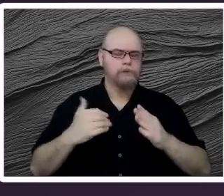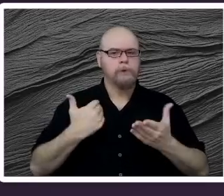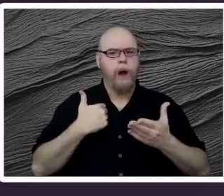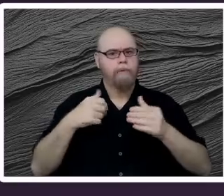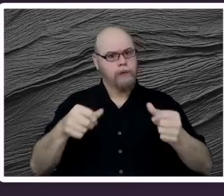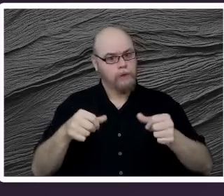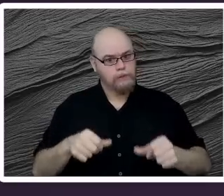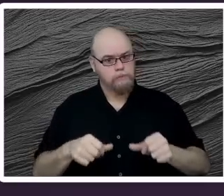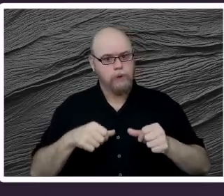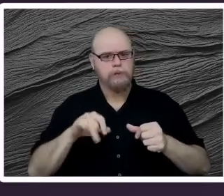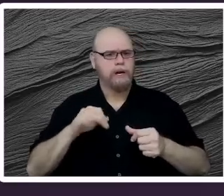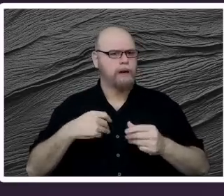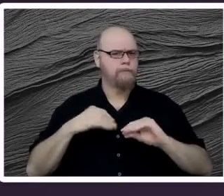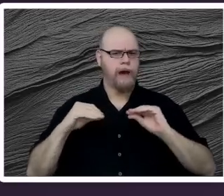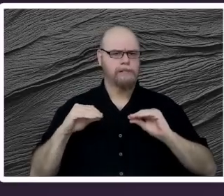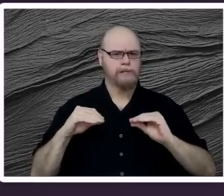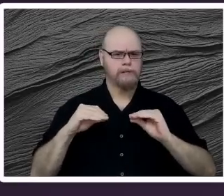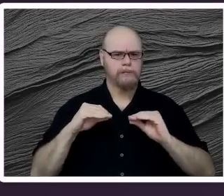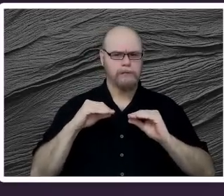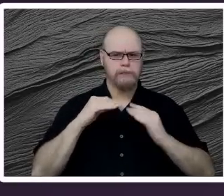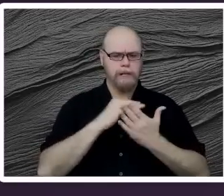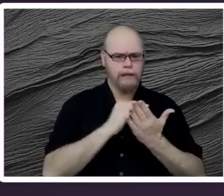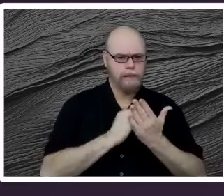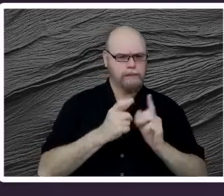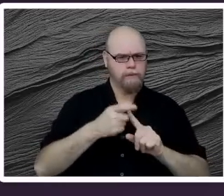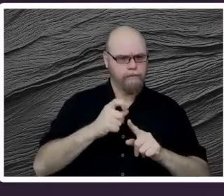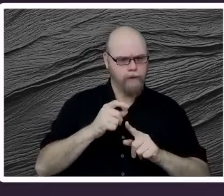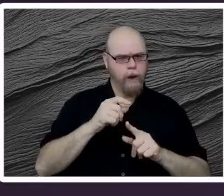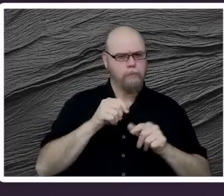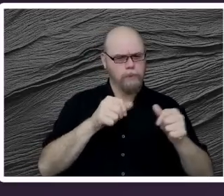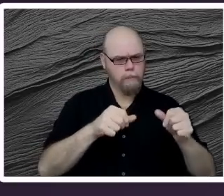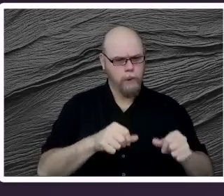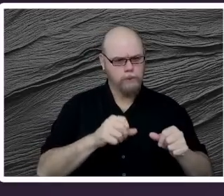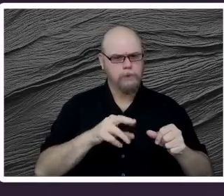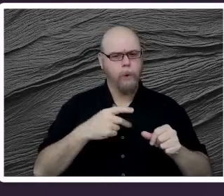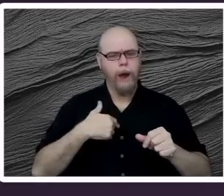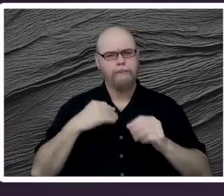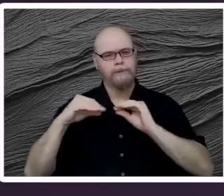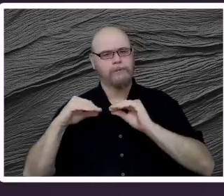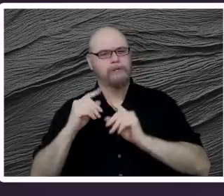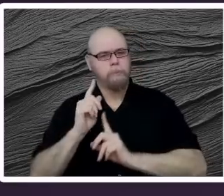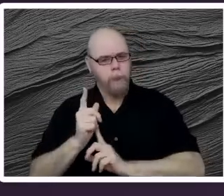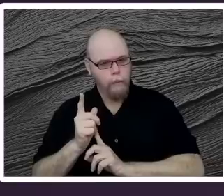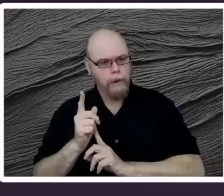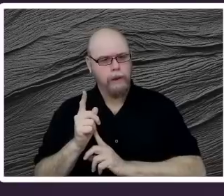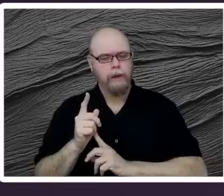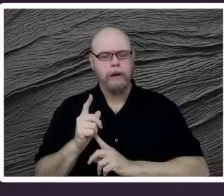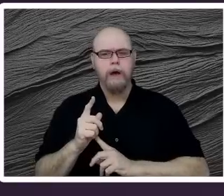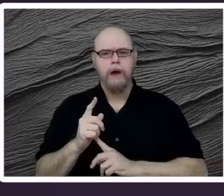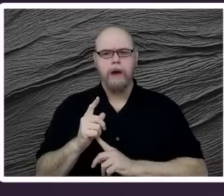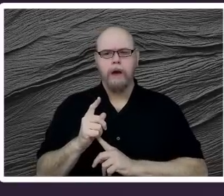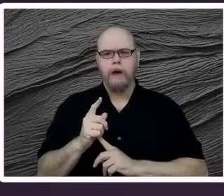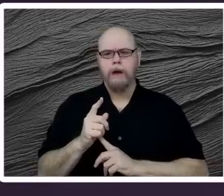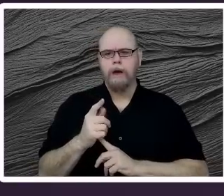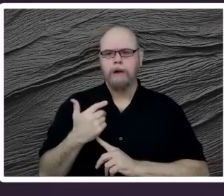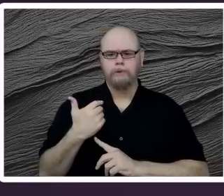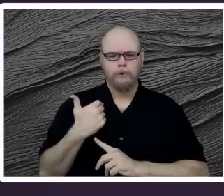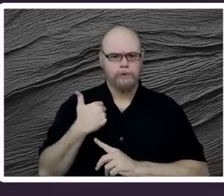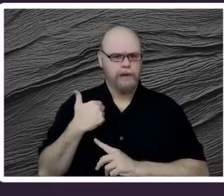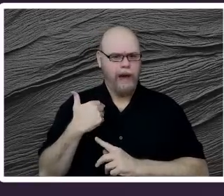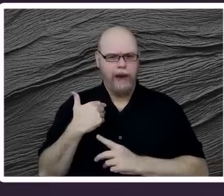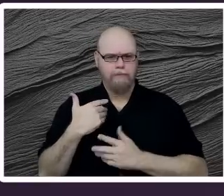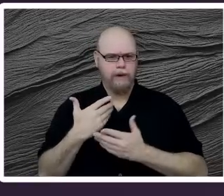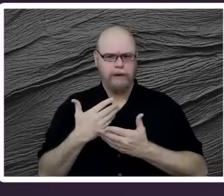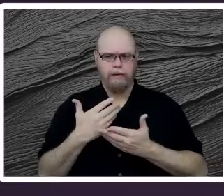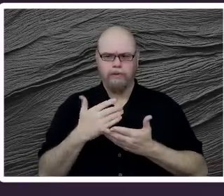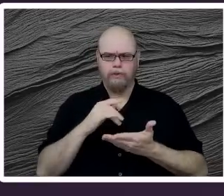from them or whether I have a teaching moment, just having them displayed helped with my guilt,